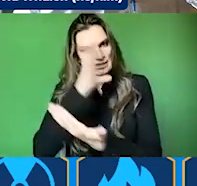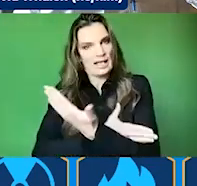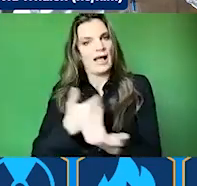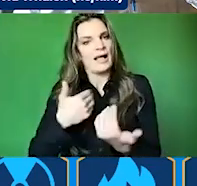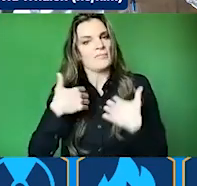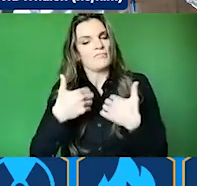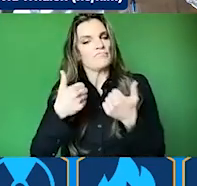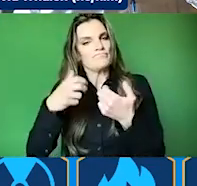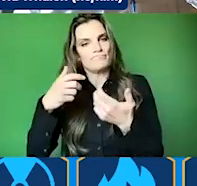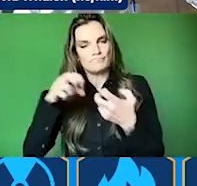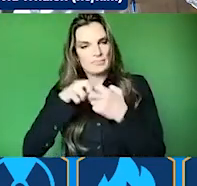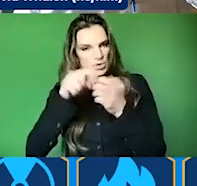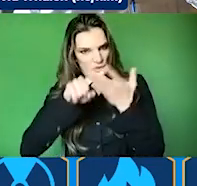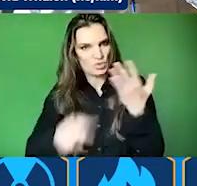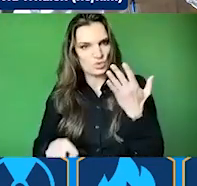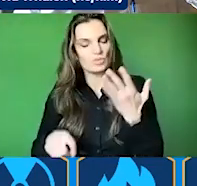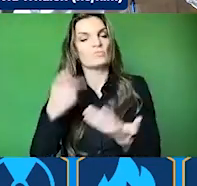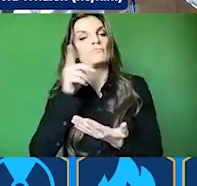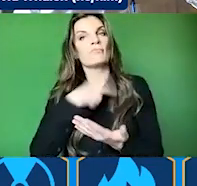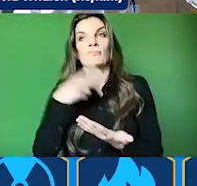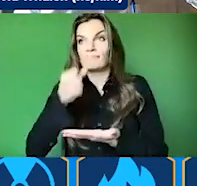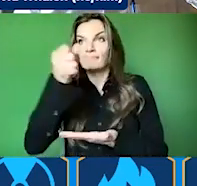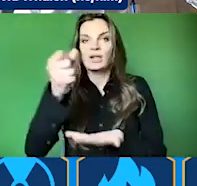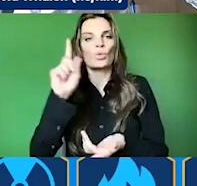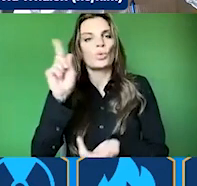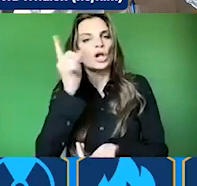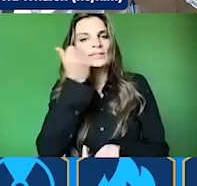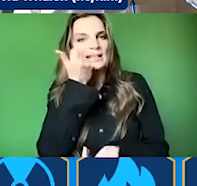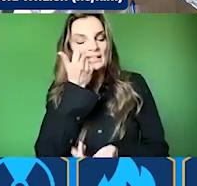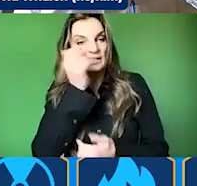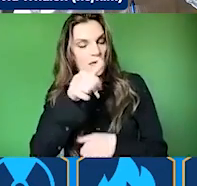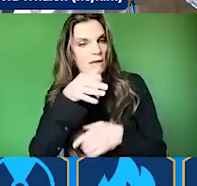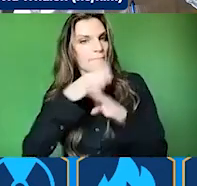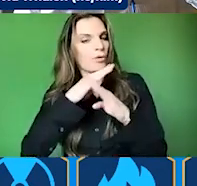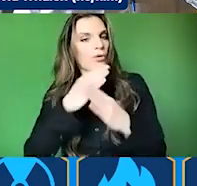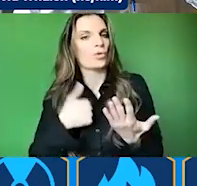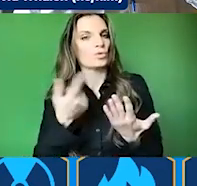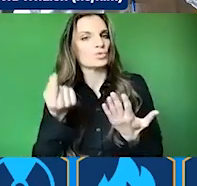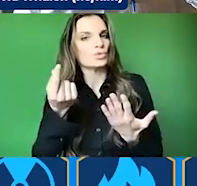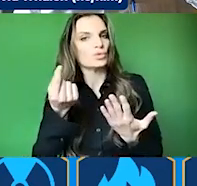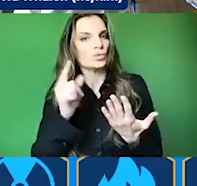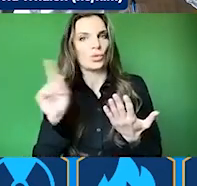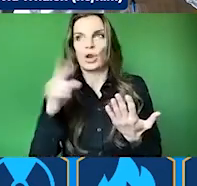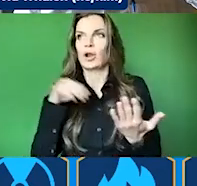to her statistics 80% plus of 714 U.S. doctors surveyed affirm that persons with